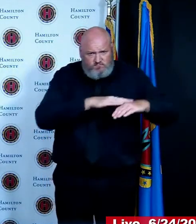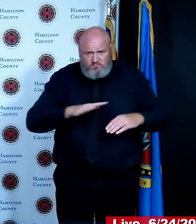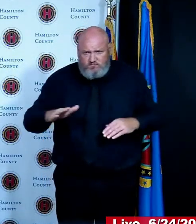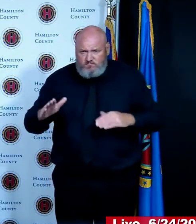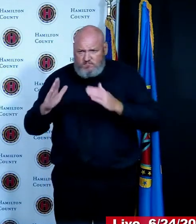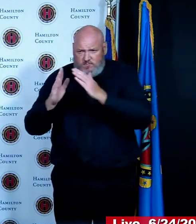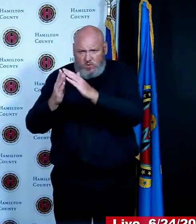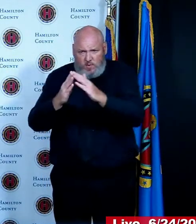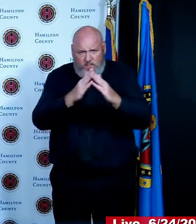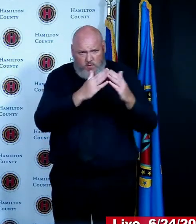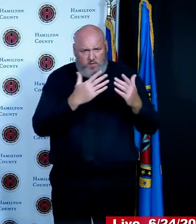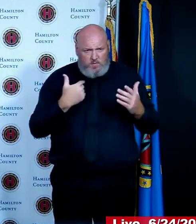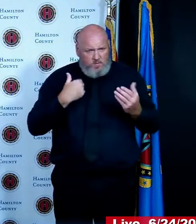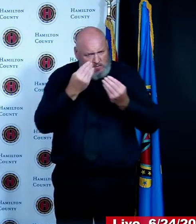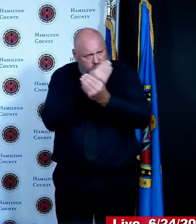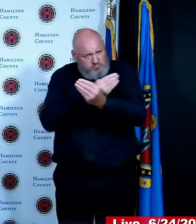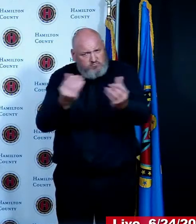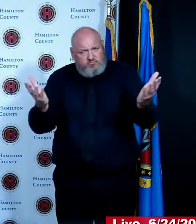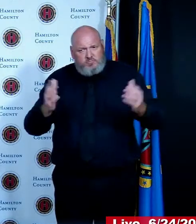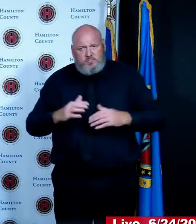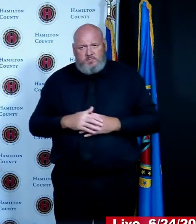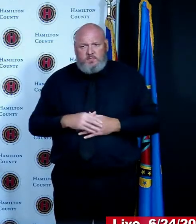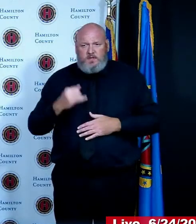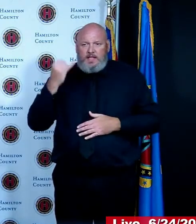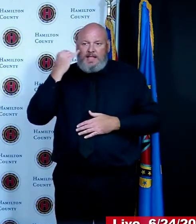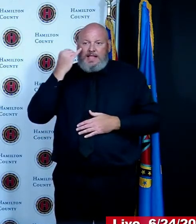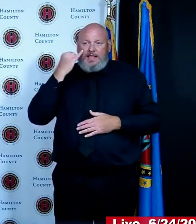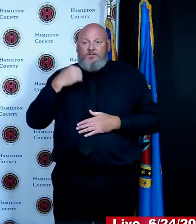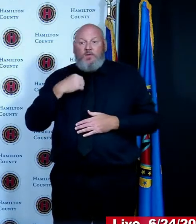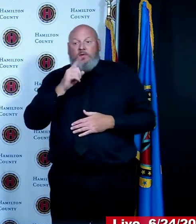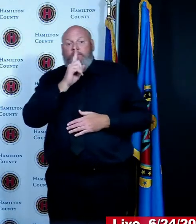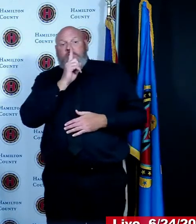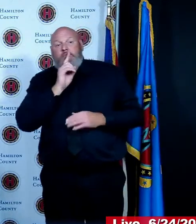be not alerting the community and then seeing these kinds of increases and not